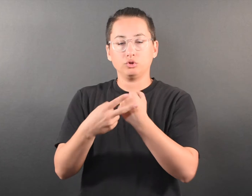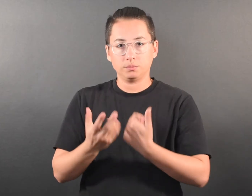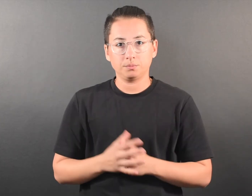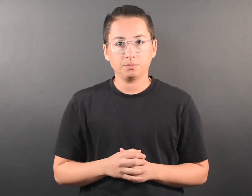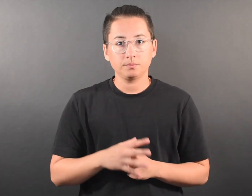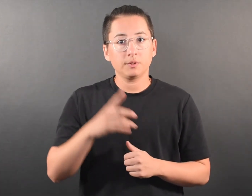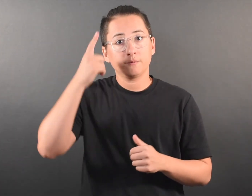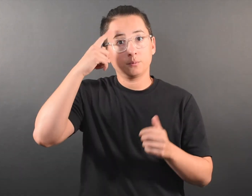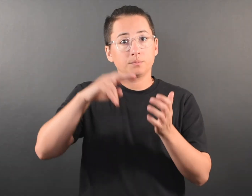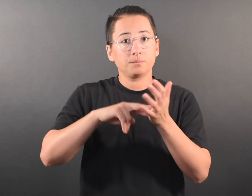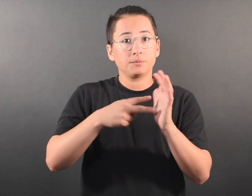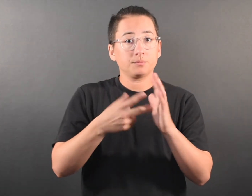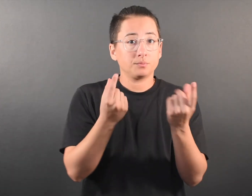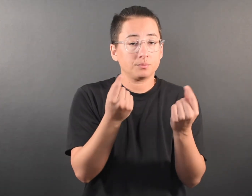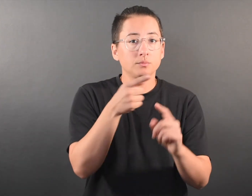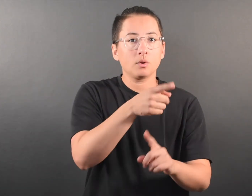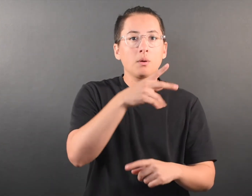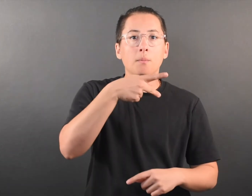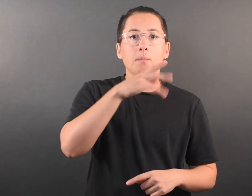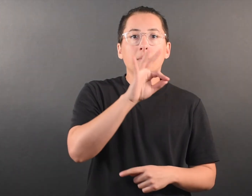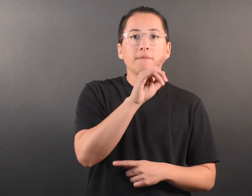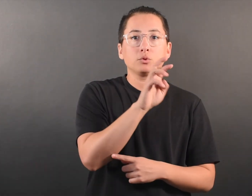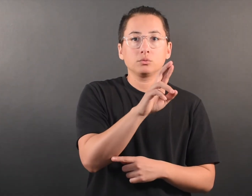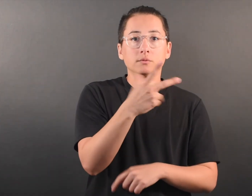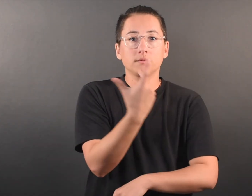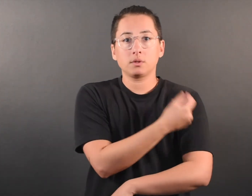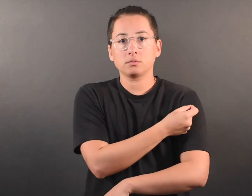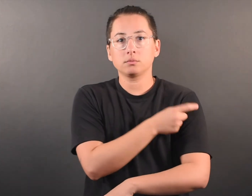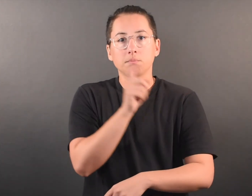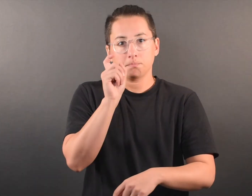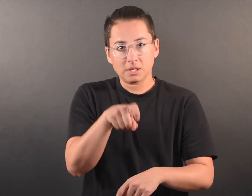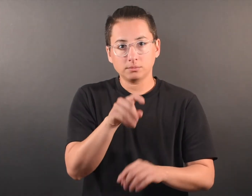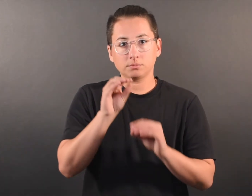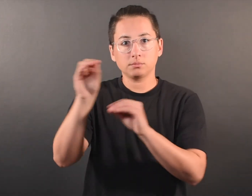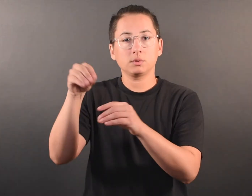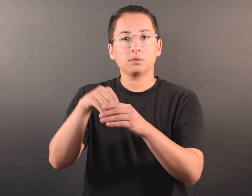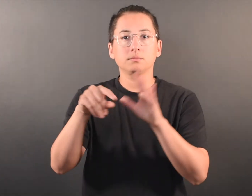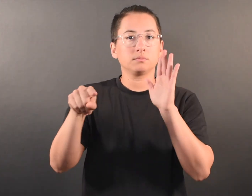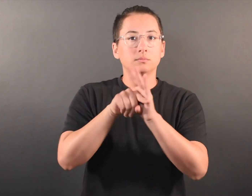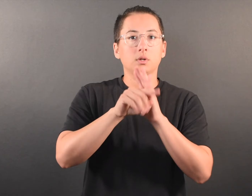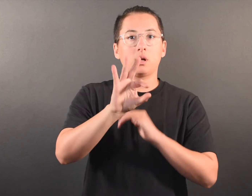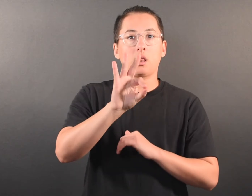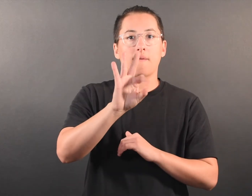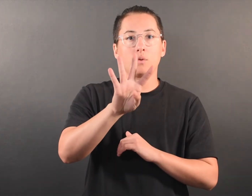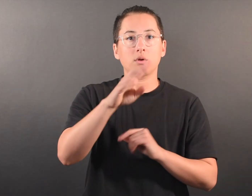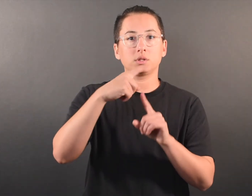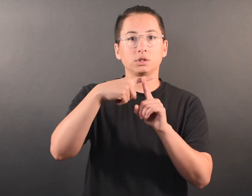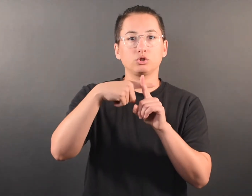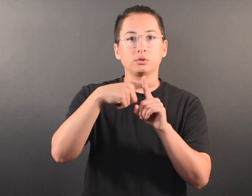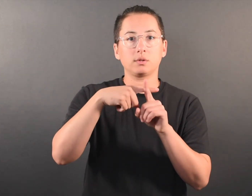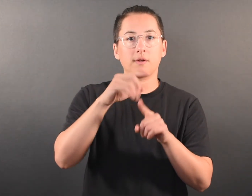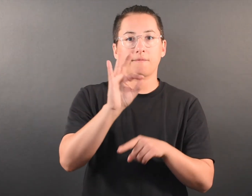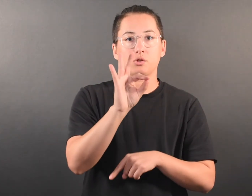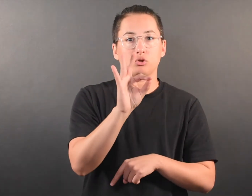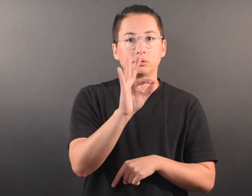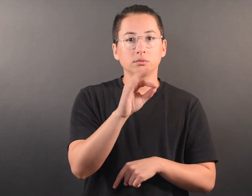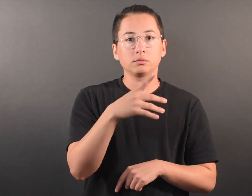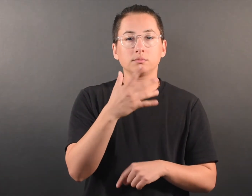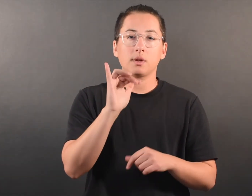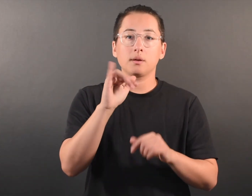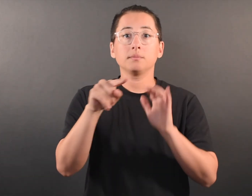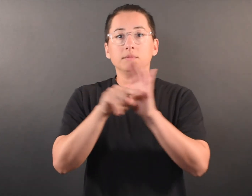For instance, the Pfizer/BioNTech vaccine must be stored at minus 94 degrees Fahrenheit (minus